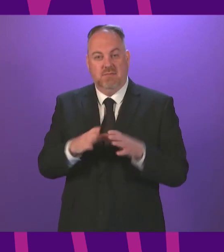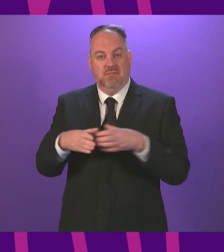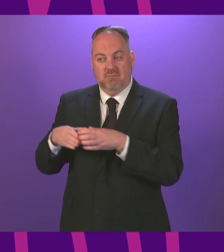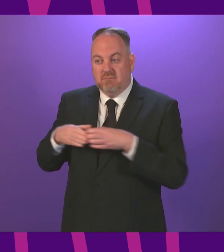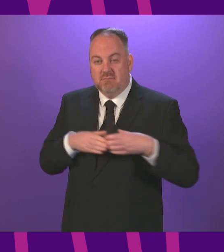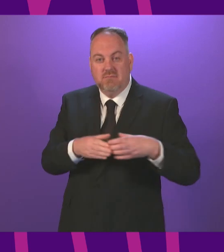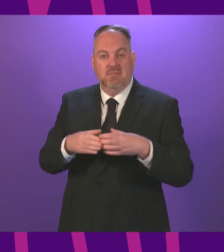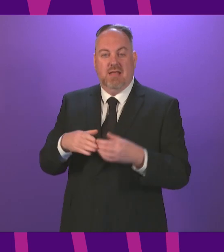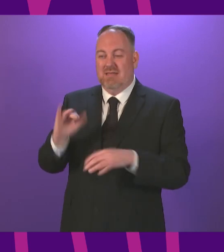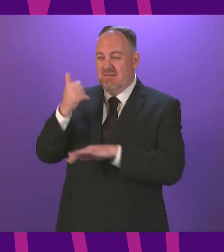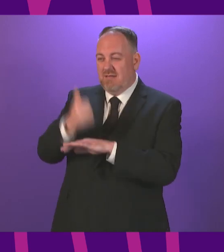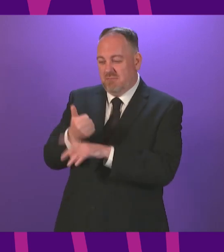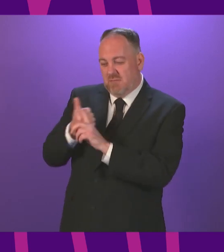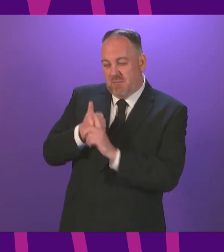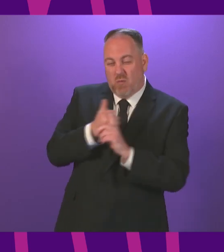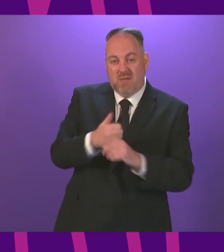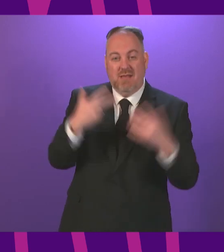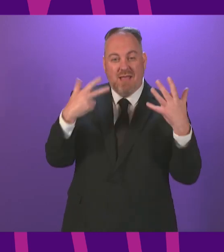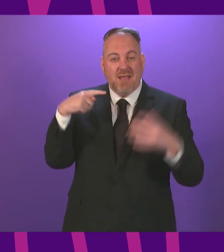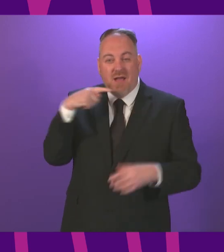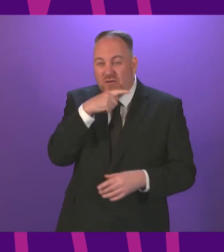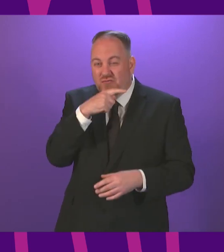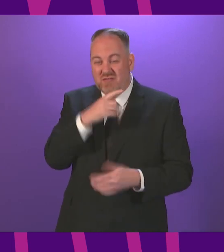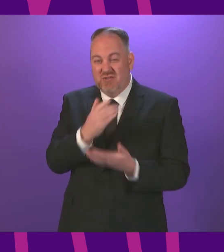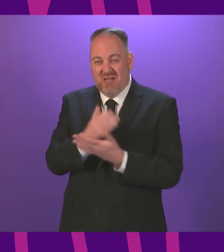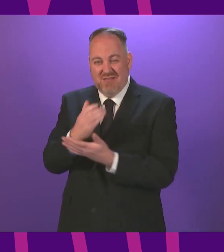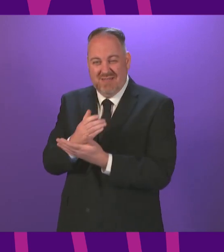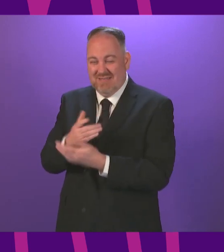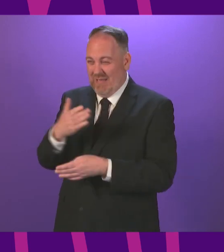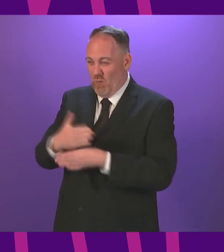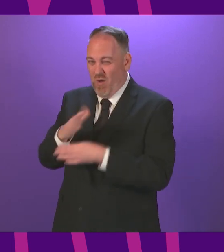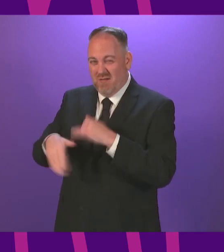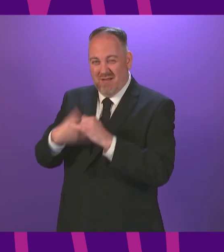charities and was still working well into his 90s deserves to have that life recognised.